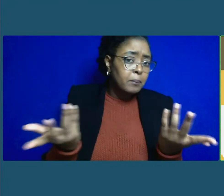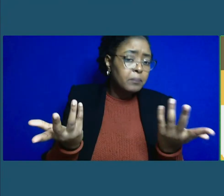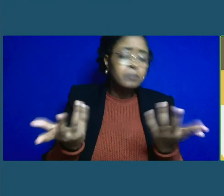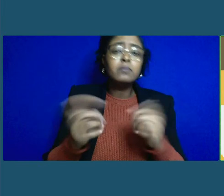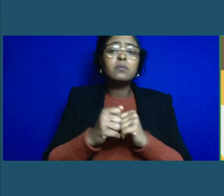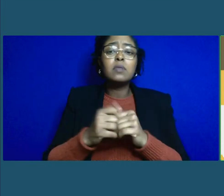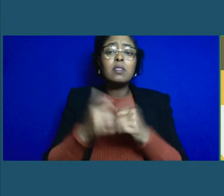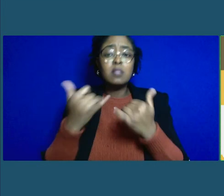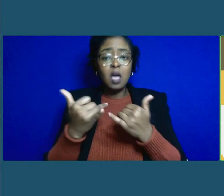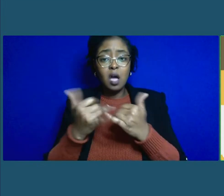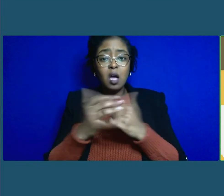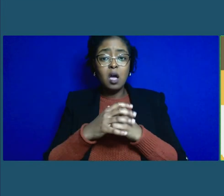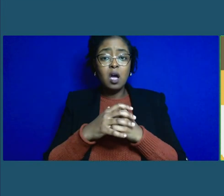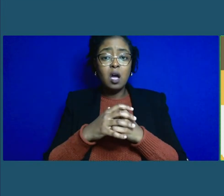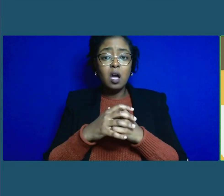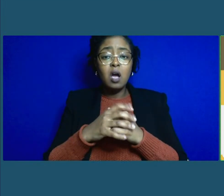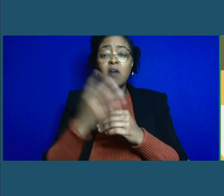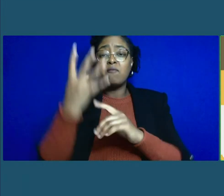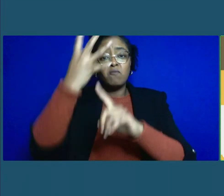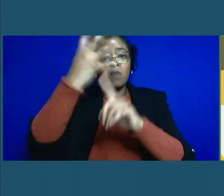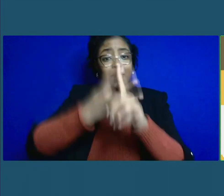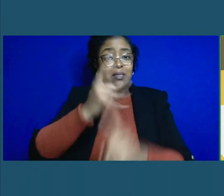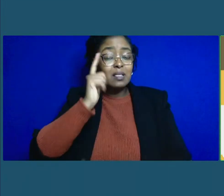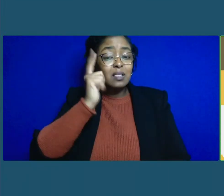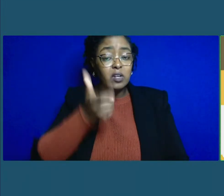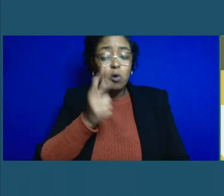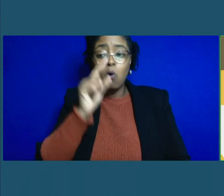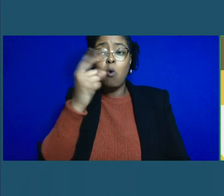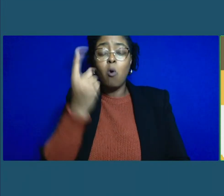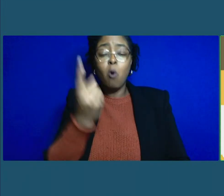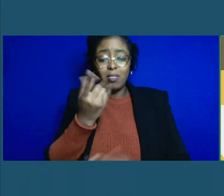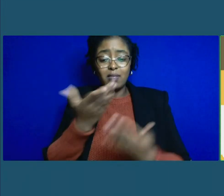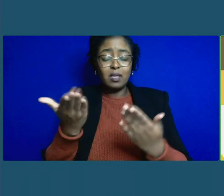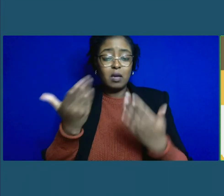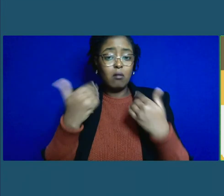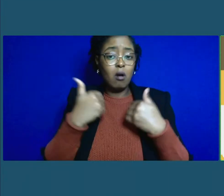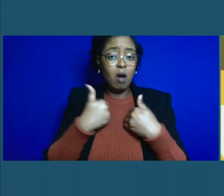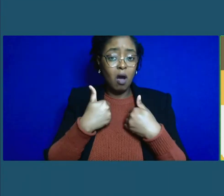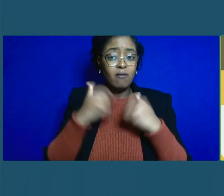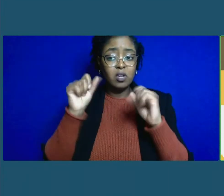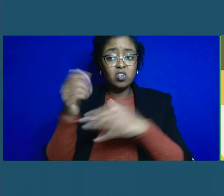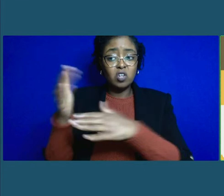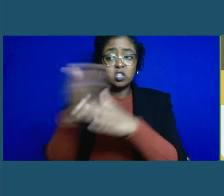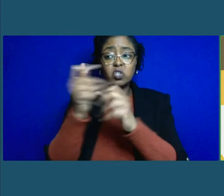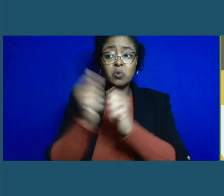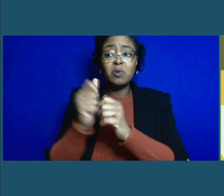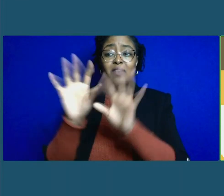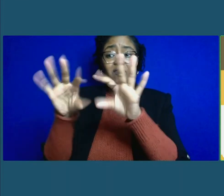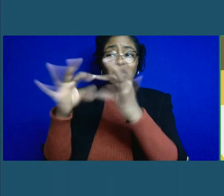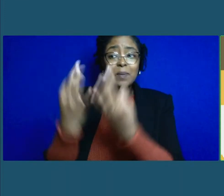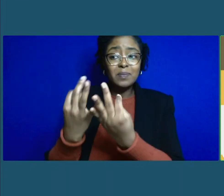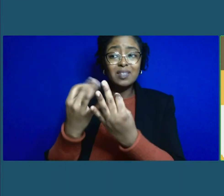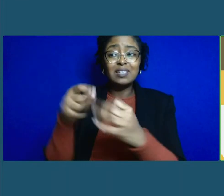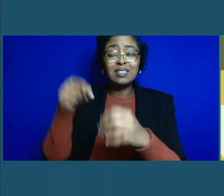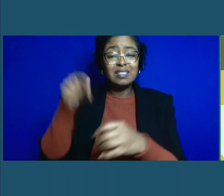require immediate attention. And rightfully so. However there here we are 4.4, plus months